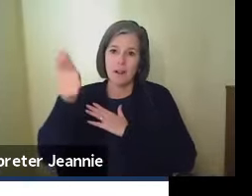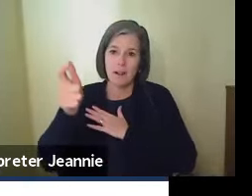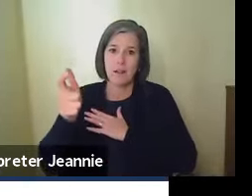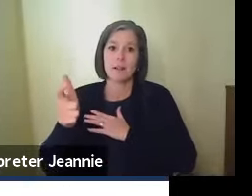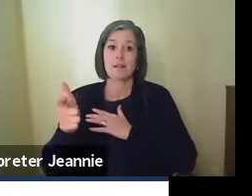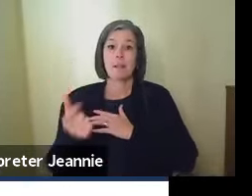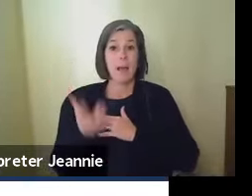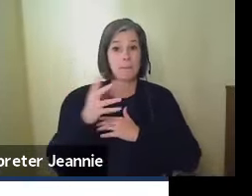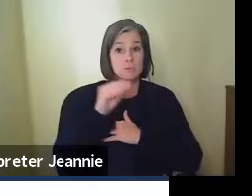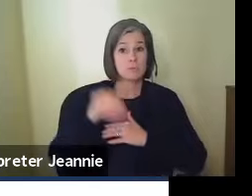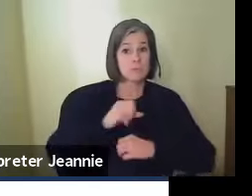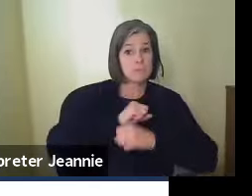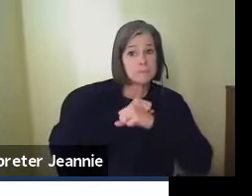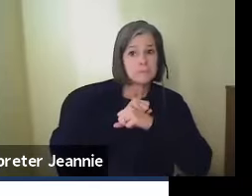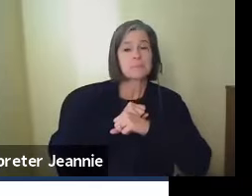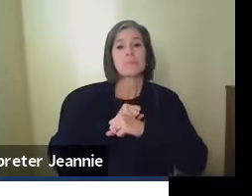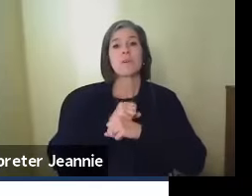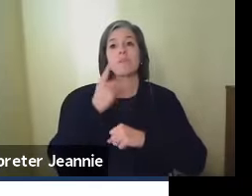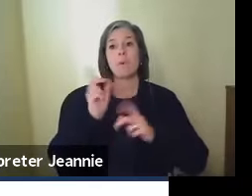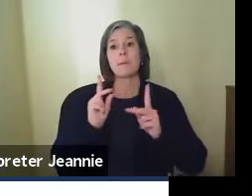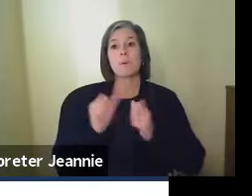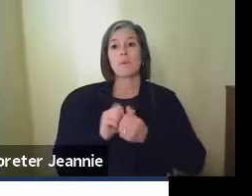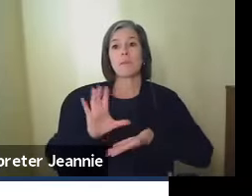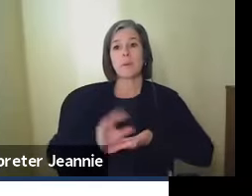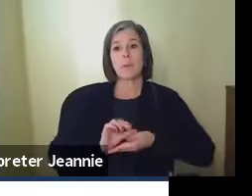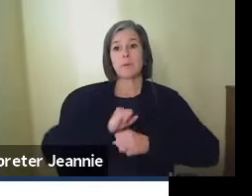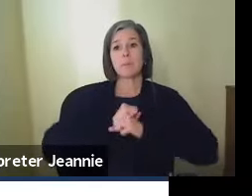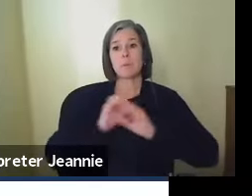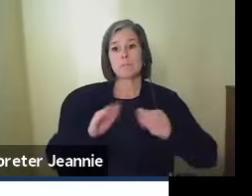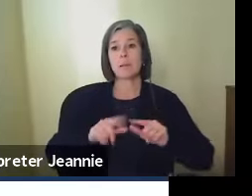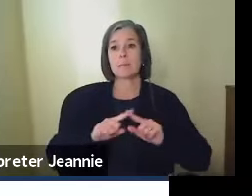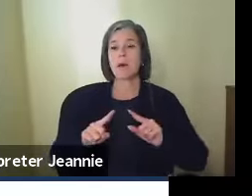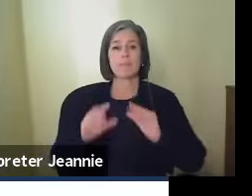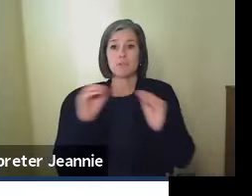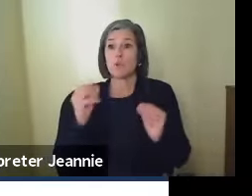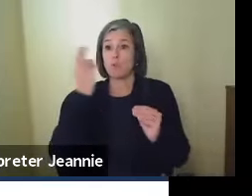are in people who are immune compromised. There is no reason to not get the vaccine